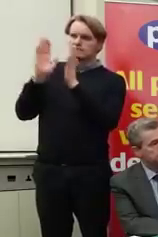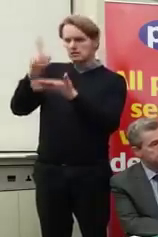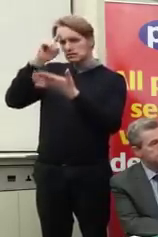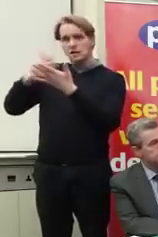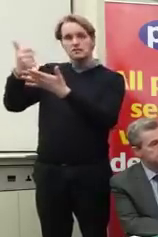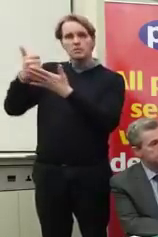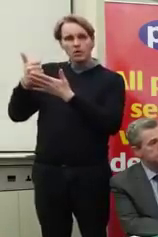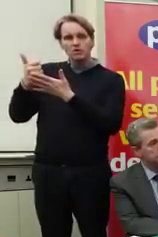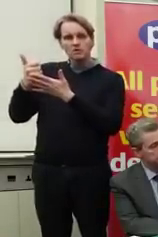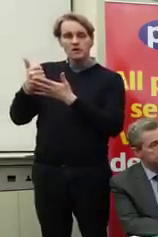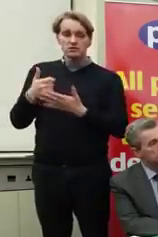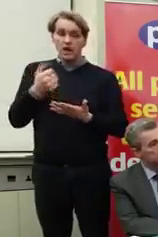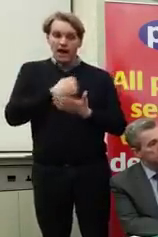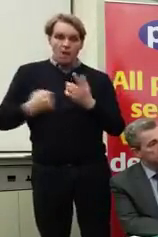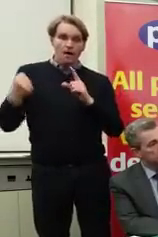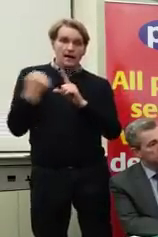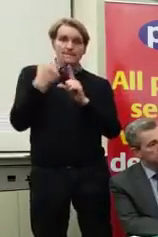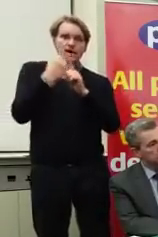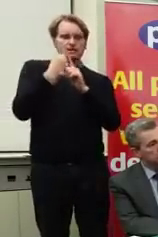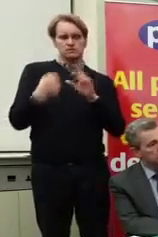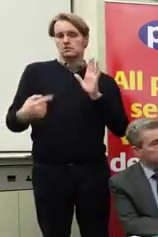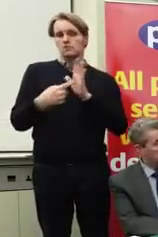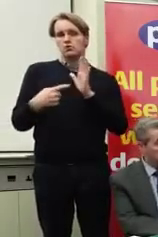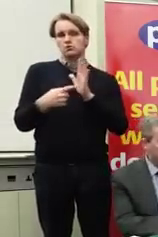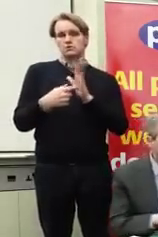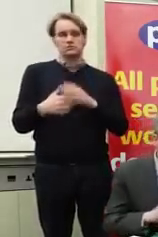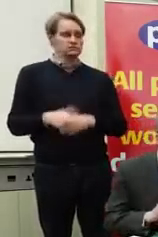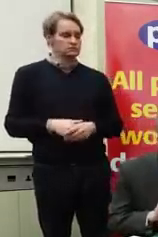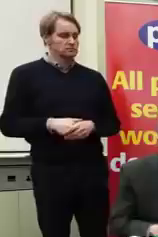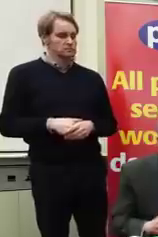did we do is absolutely critical. Absolutely. Just one thing I just